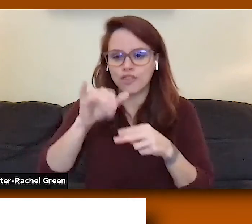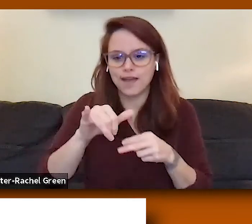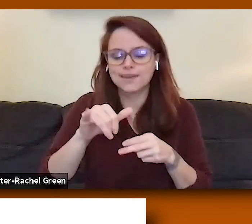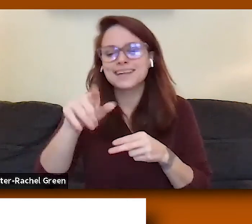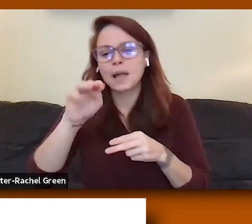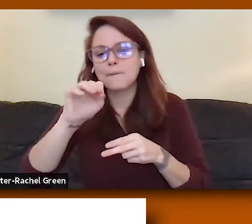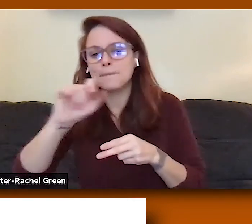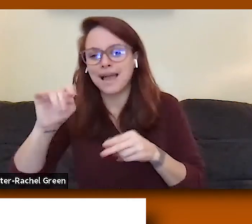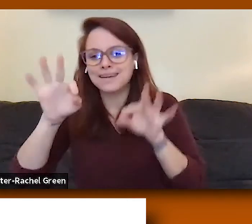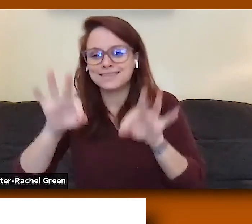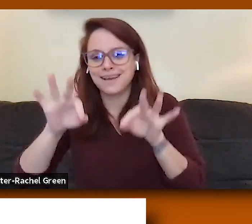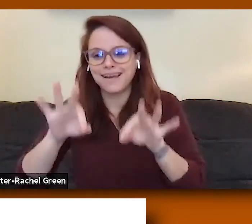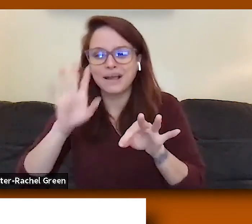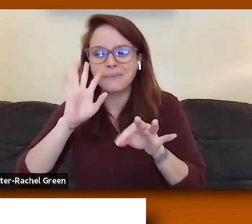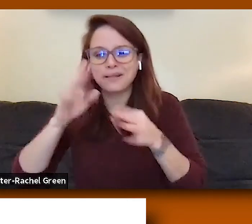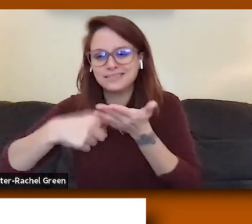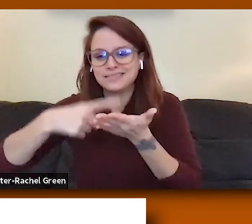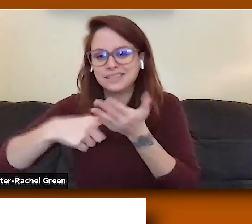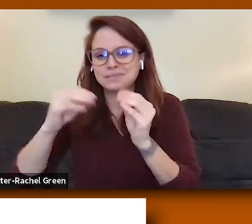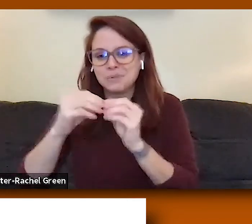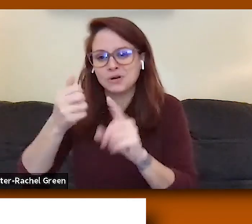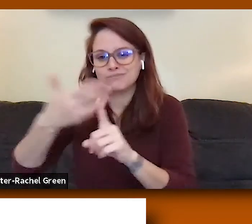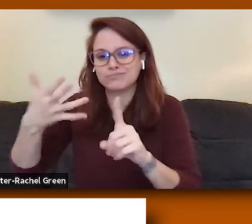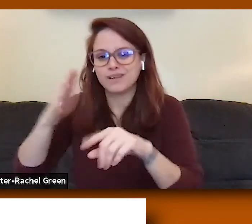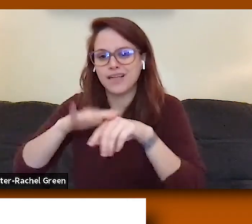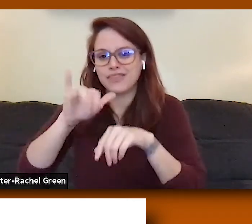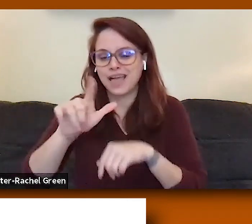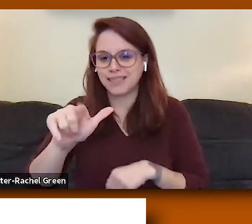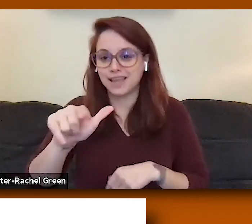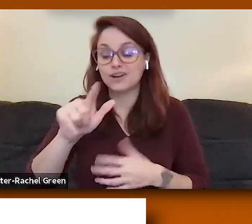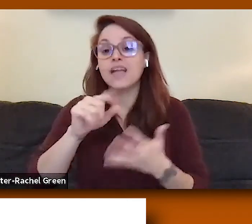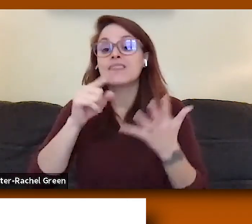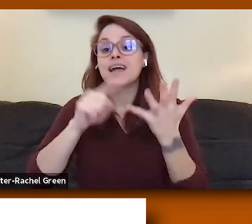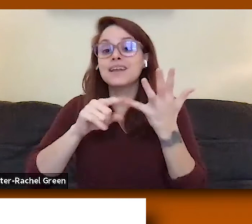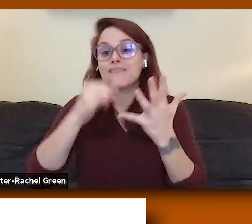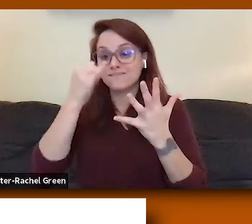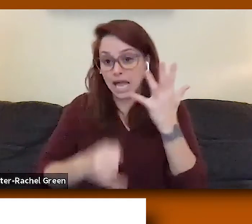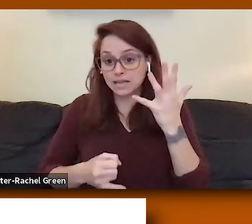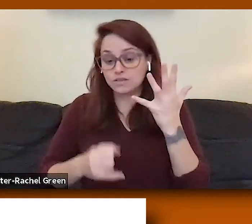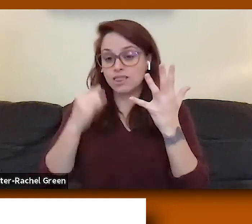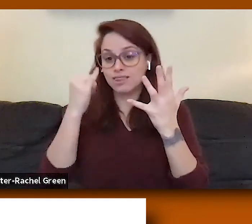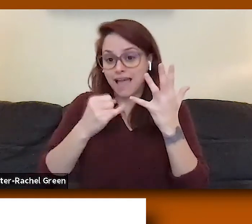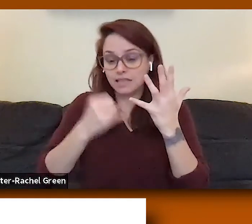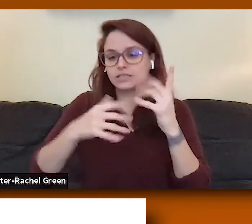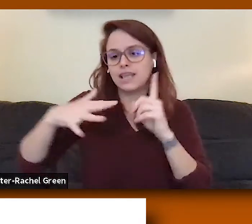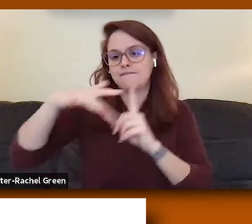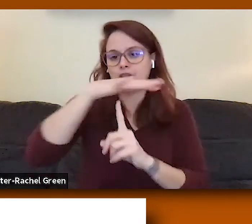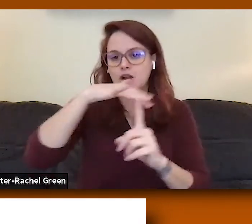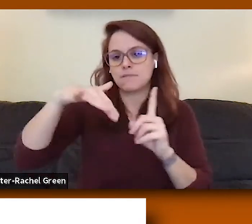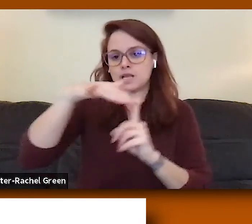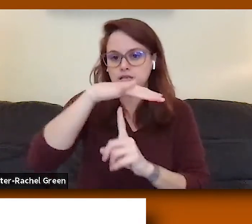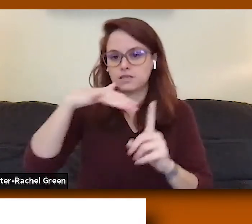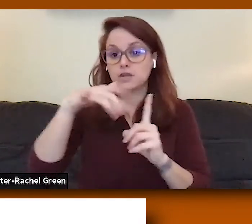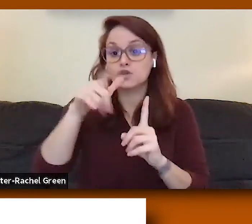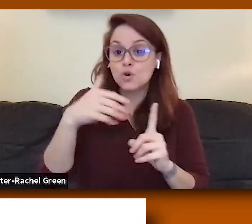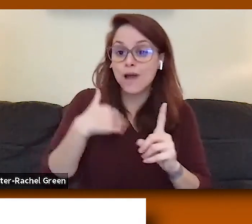Now we'll go into more detail about the Specific Aims. And finally, environment. Do you have institutional support?